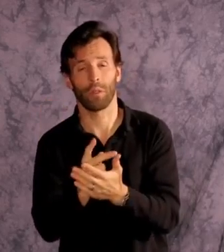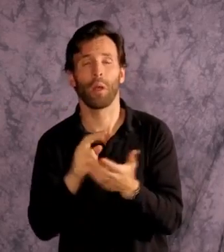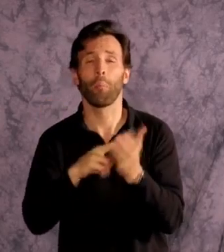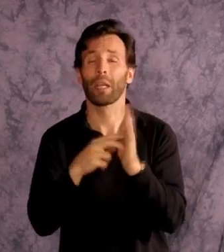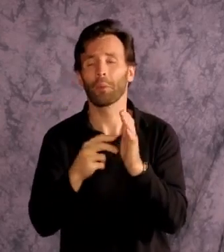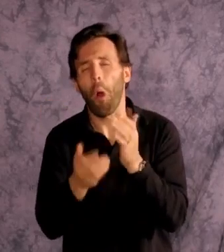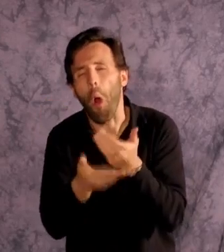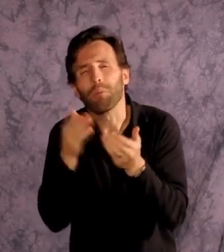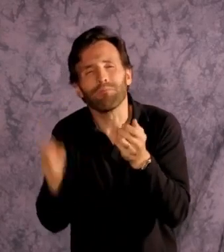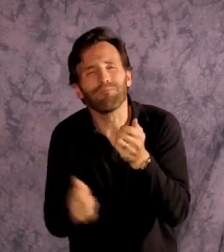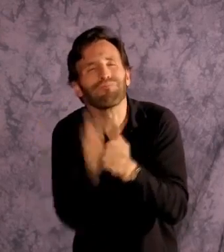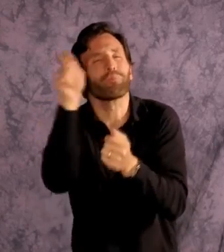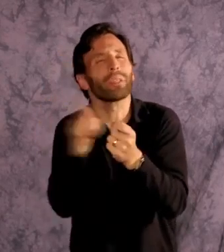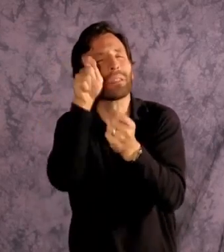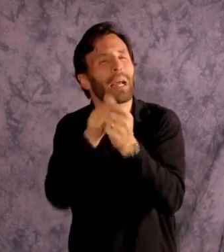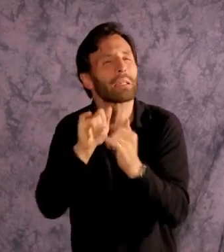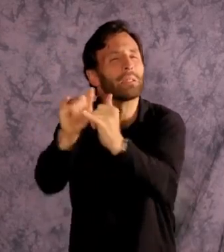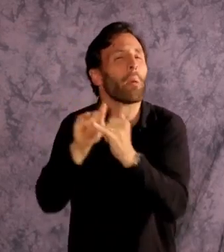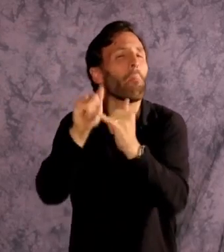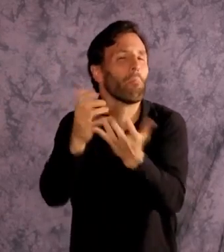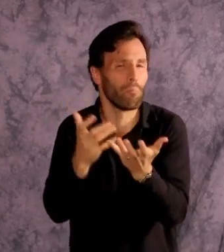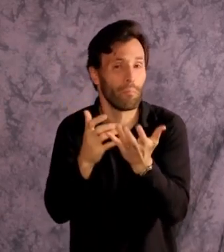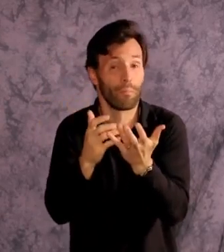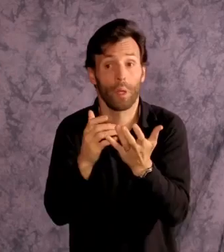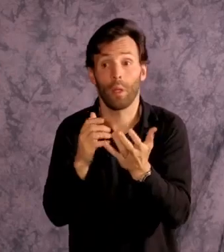identity and eligibility verification."